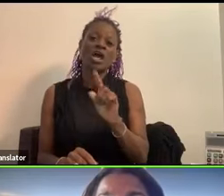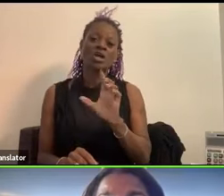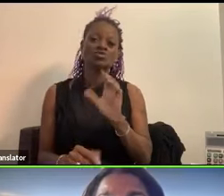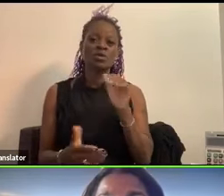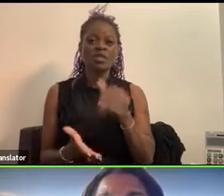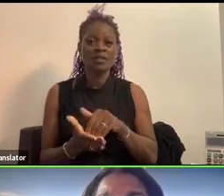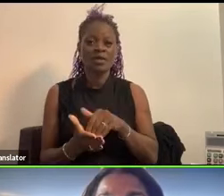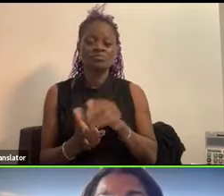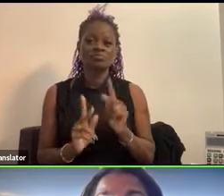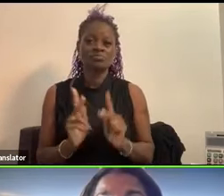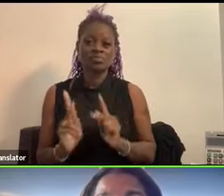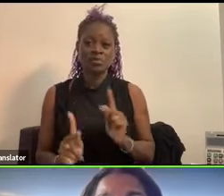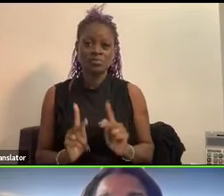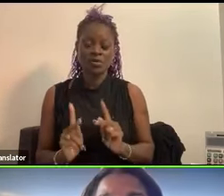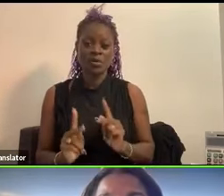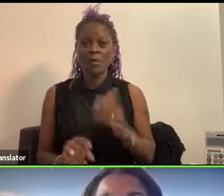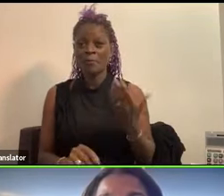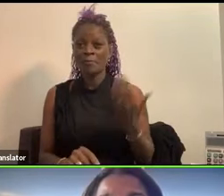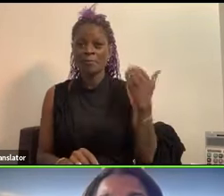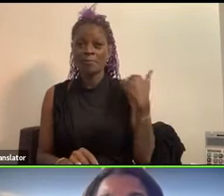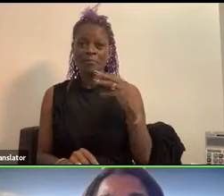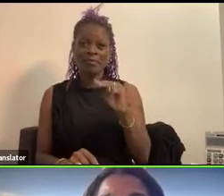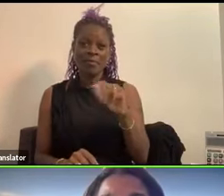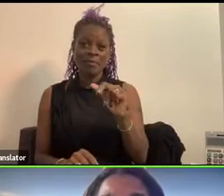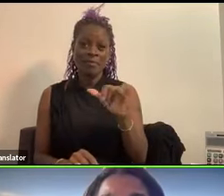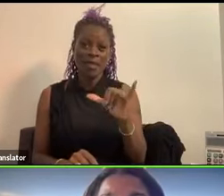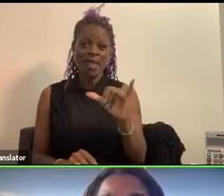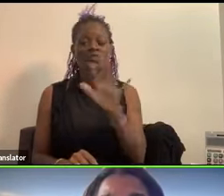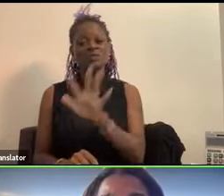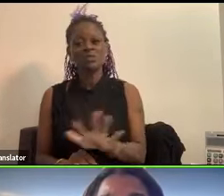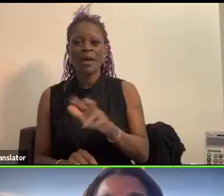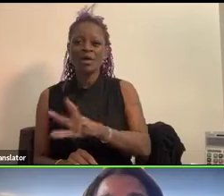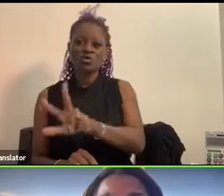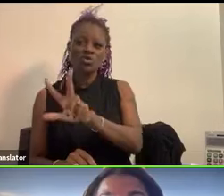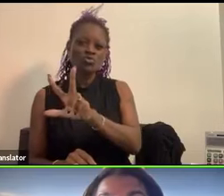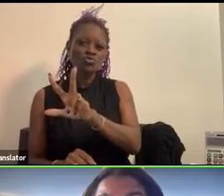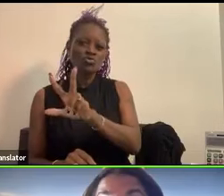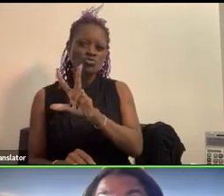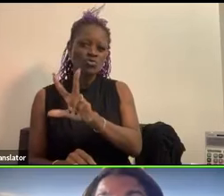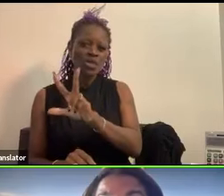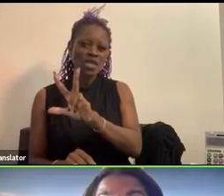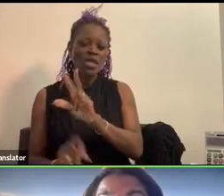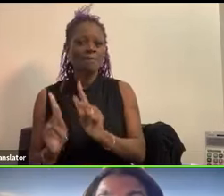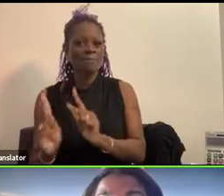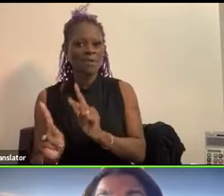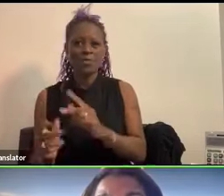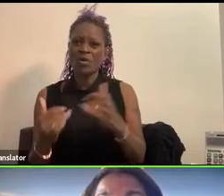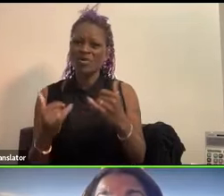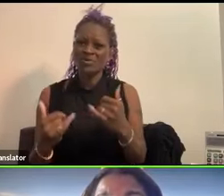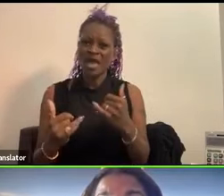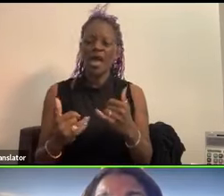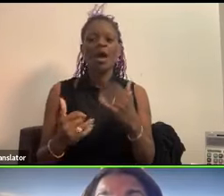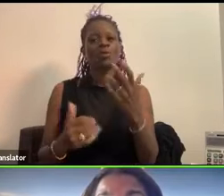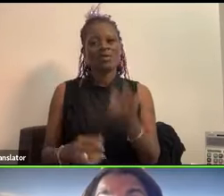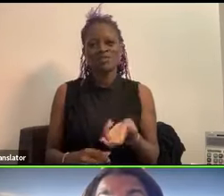We were averaging about three new cases per 100000 residents. So we're now over three times the daily